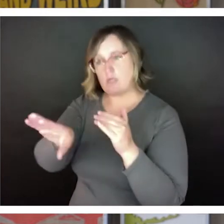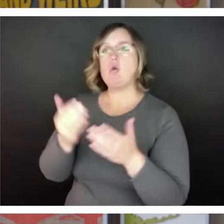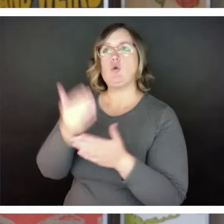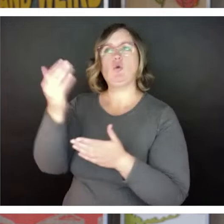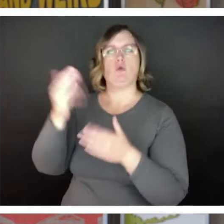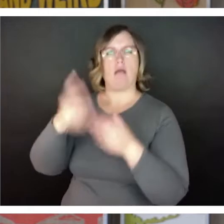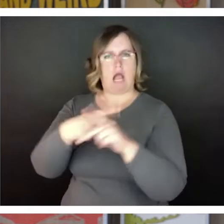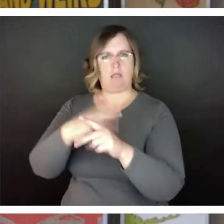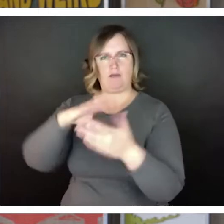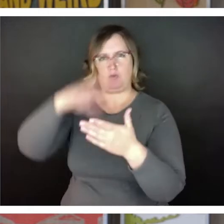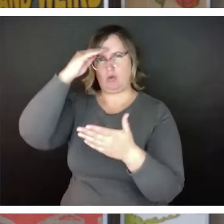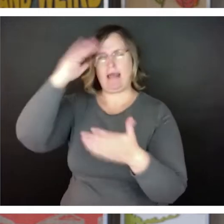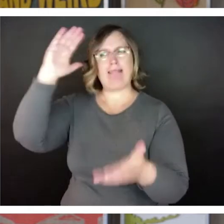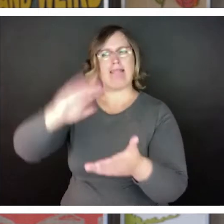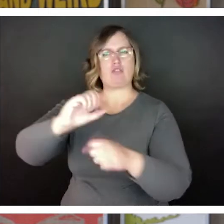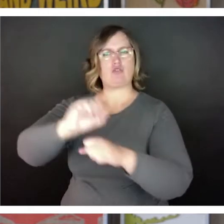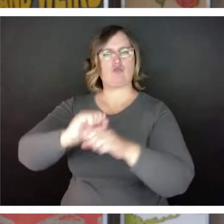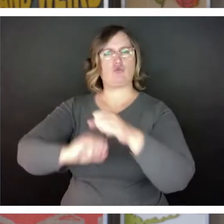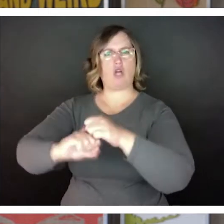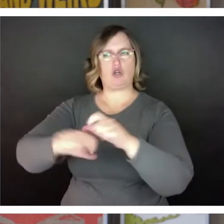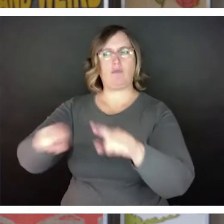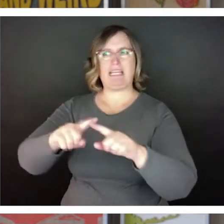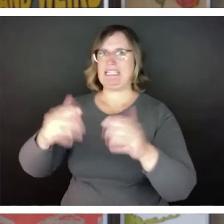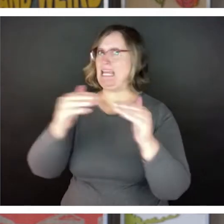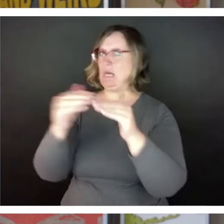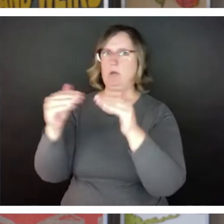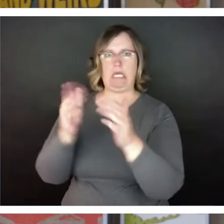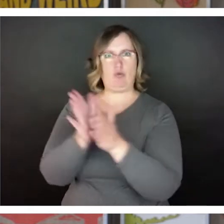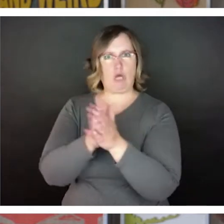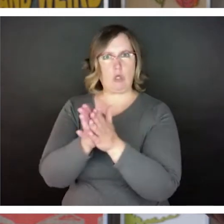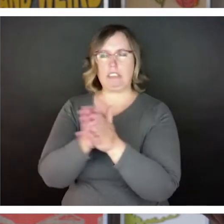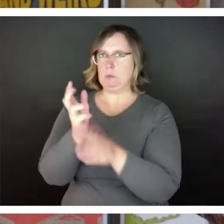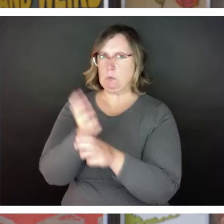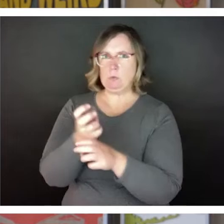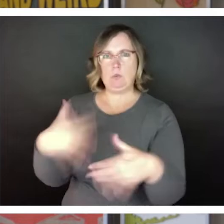but the work that you will move into is equally rigorous and the stakes may even be higher.